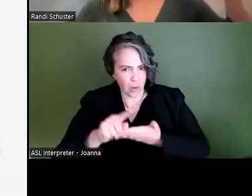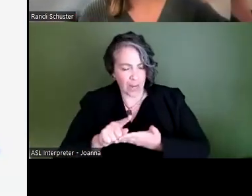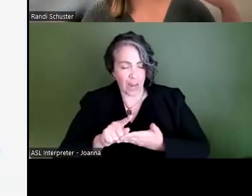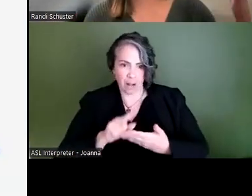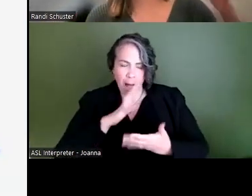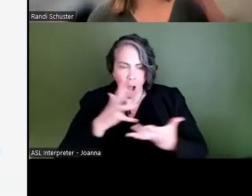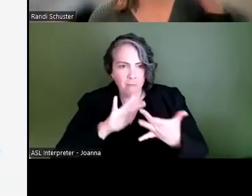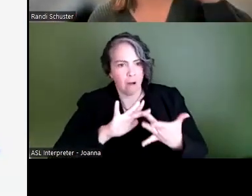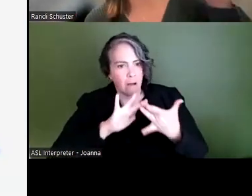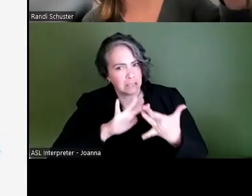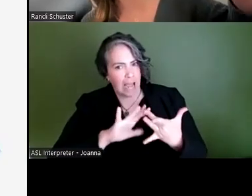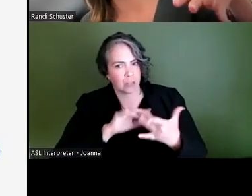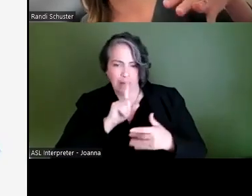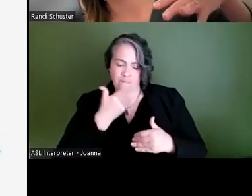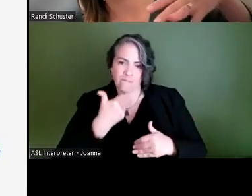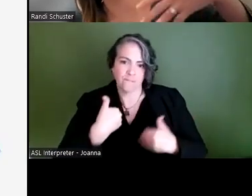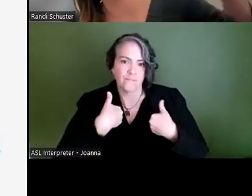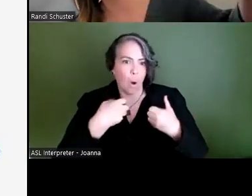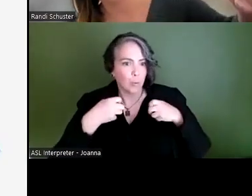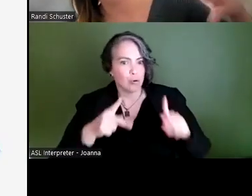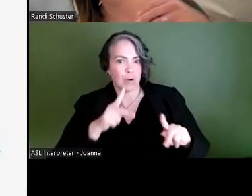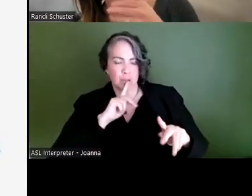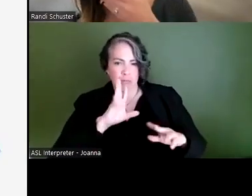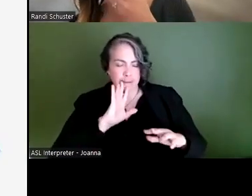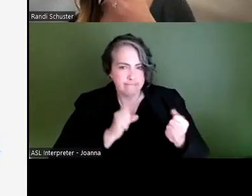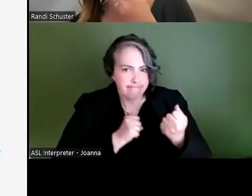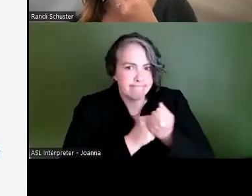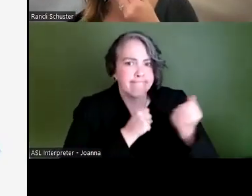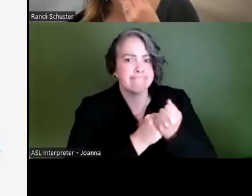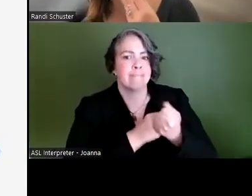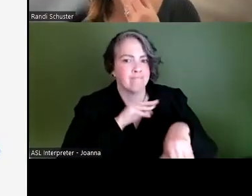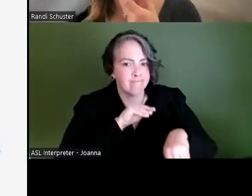they tend to be - and I will say that this schema that I have presented here is actually undergoing